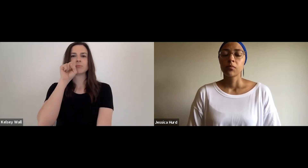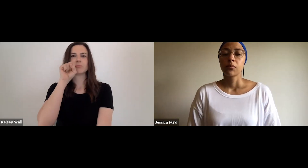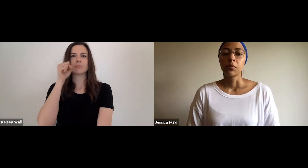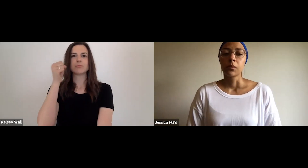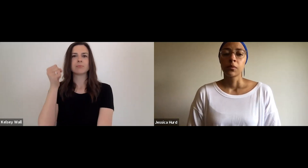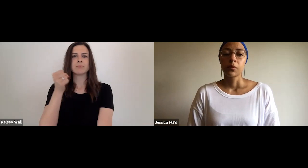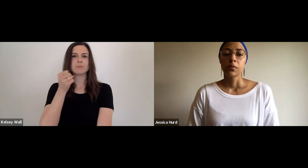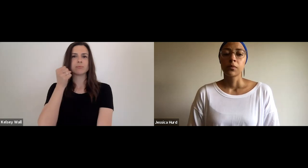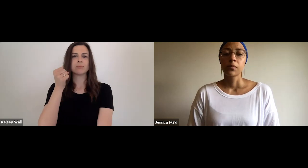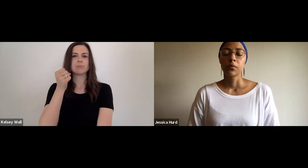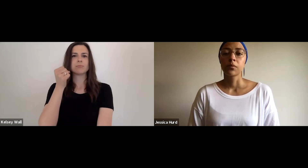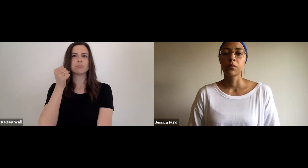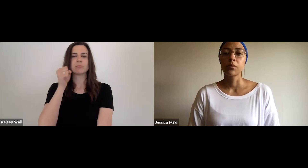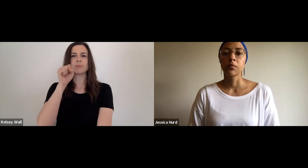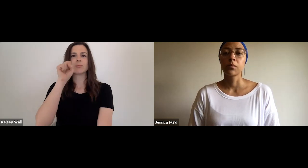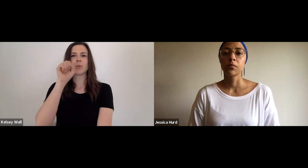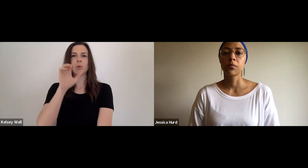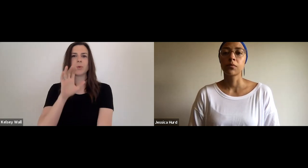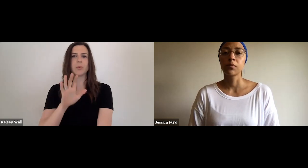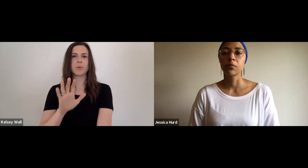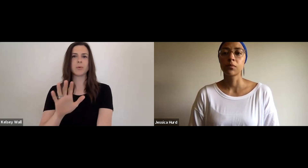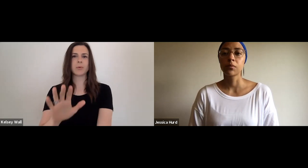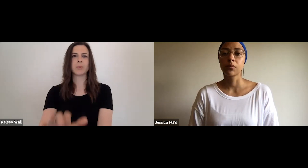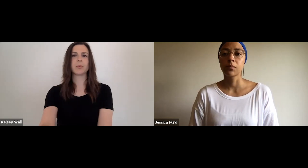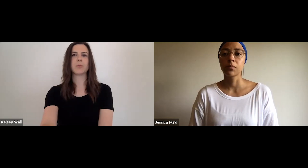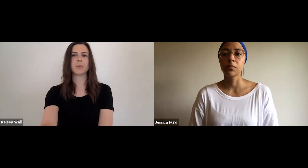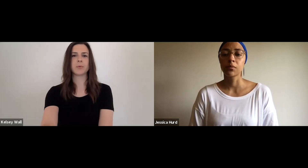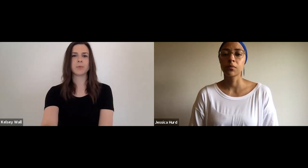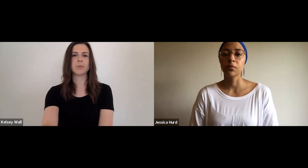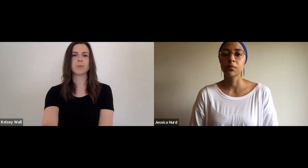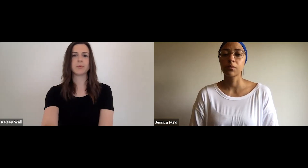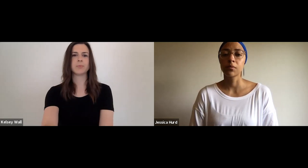Breathe in, hold, out.